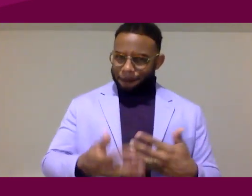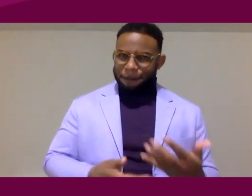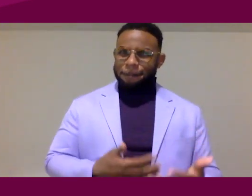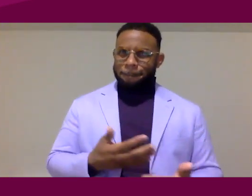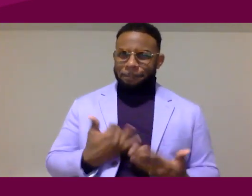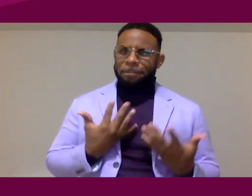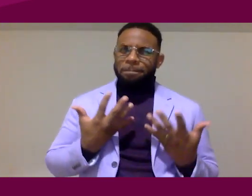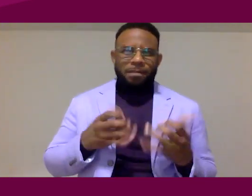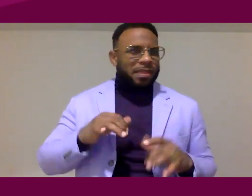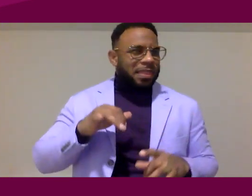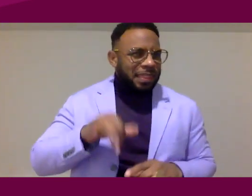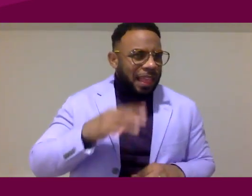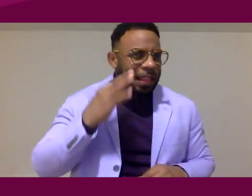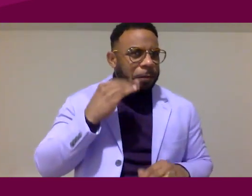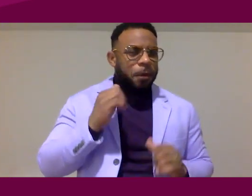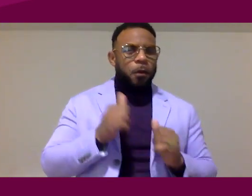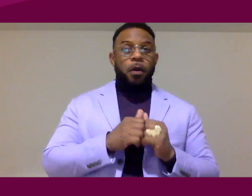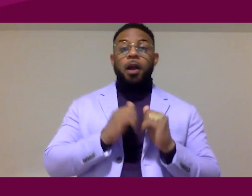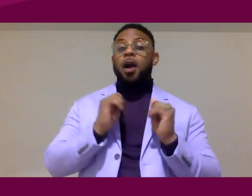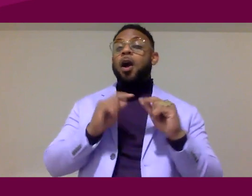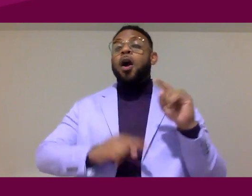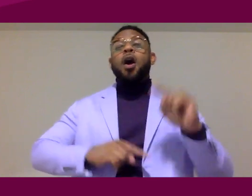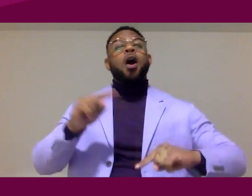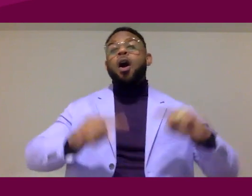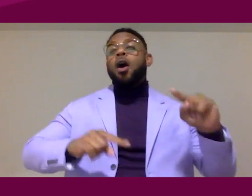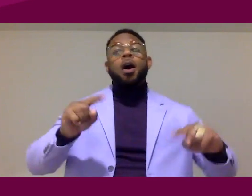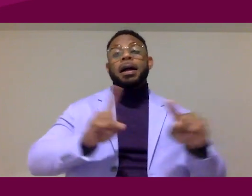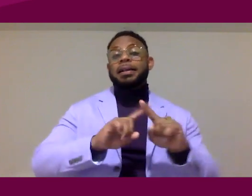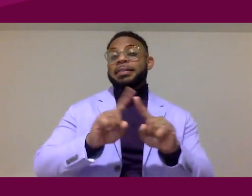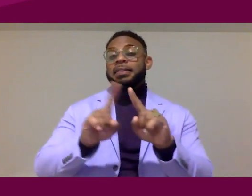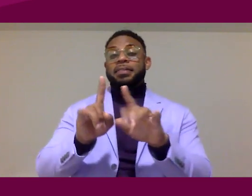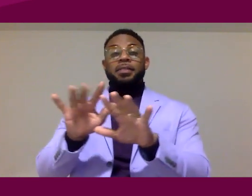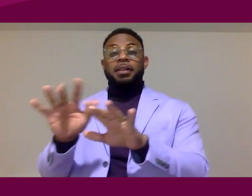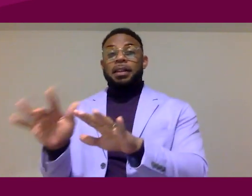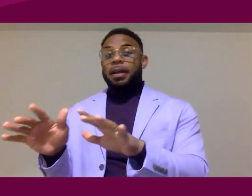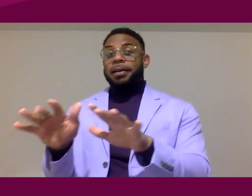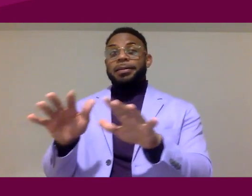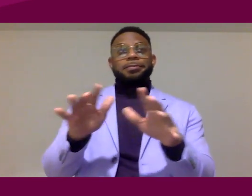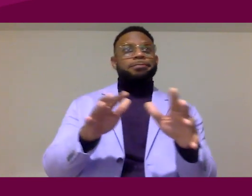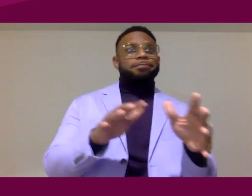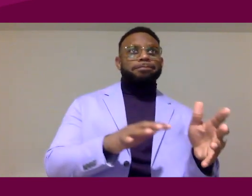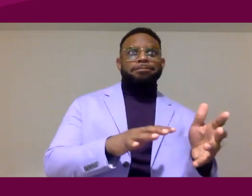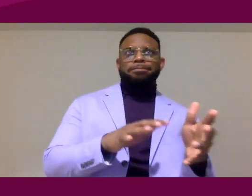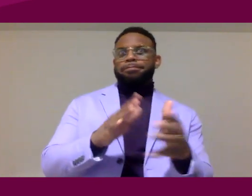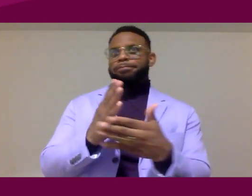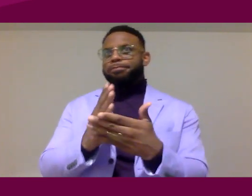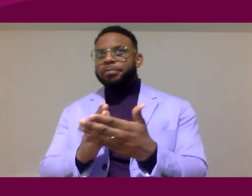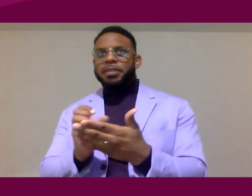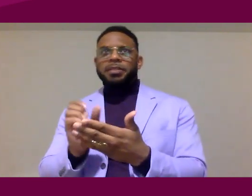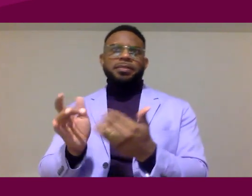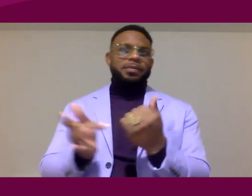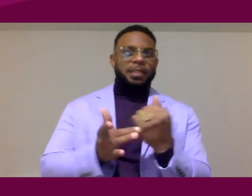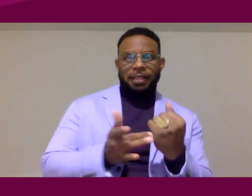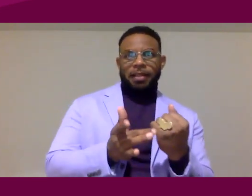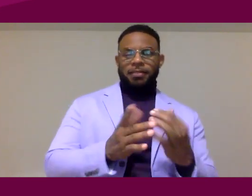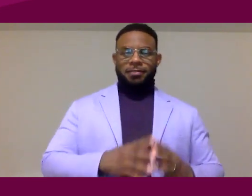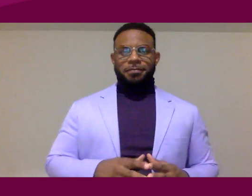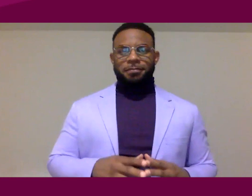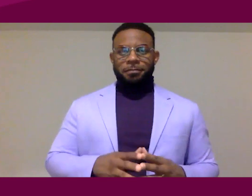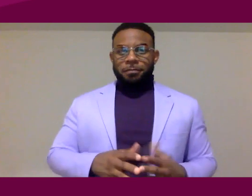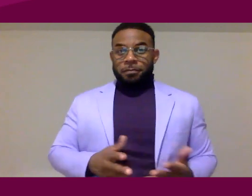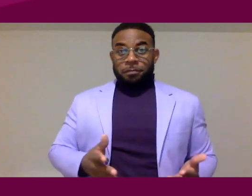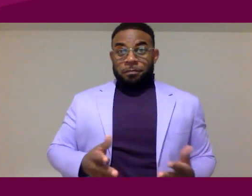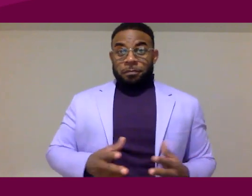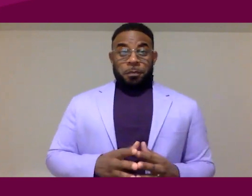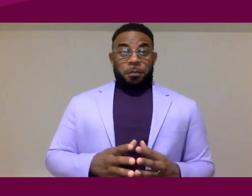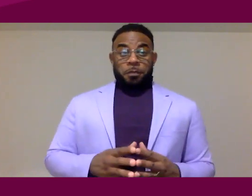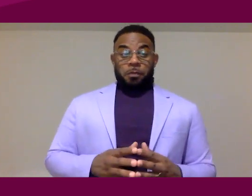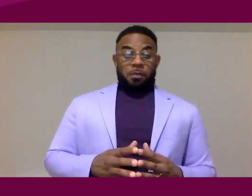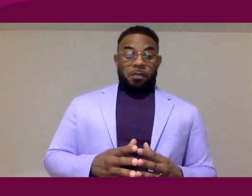And I want that experience with all kinds of different pieces of technology.